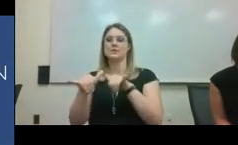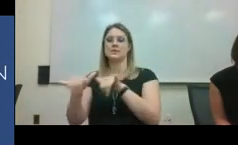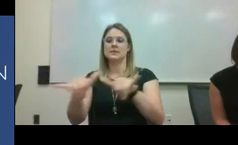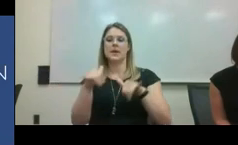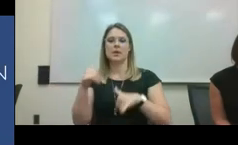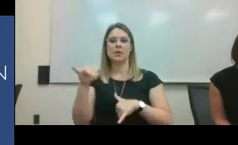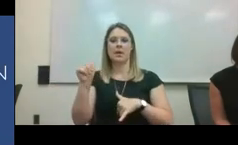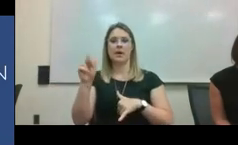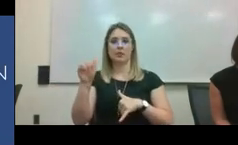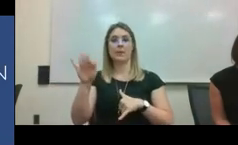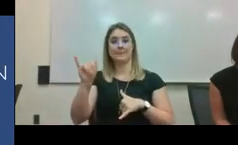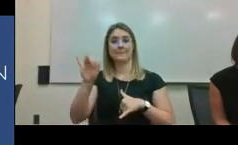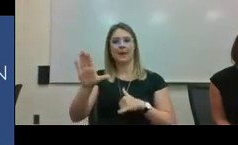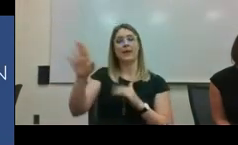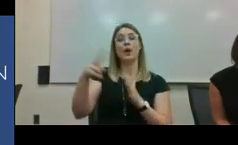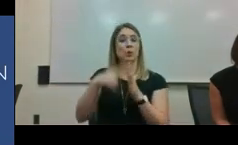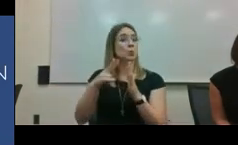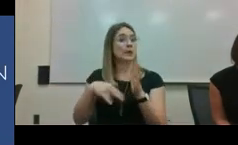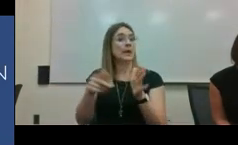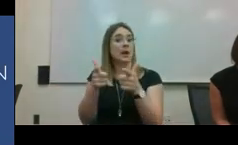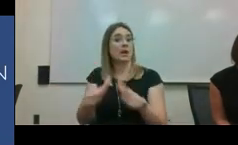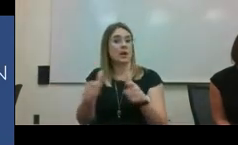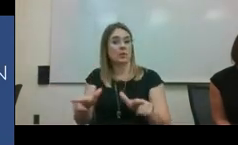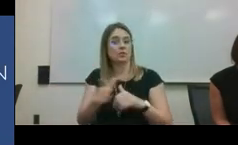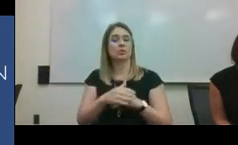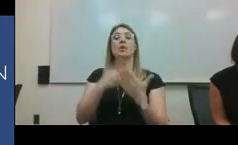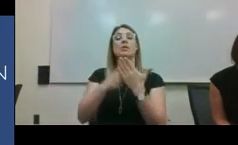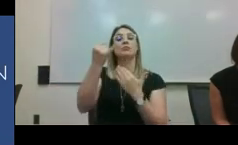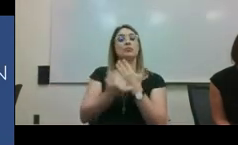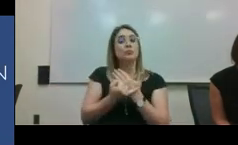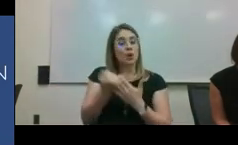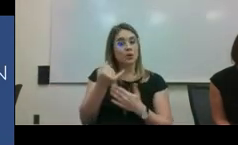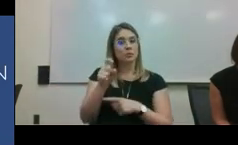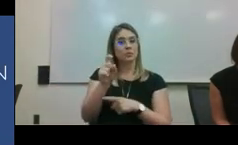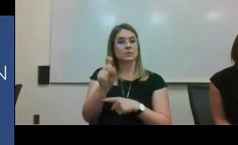which was the language of reading. And the project was really supposed to be around reading.